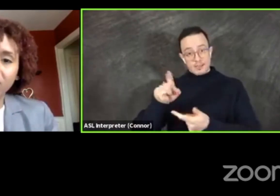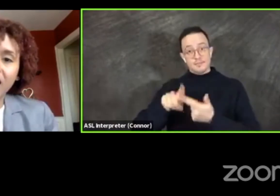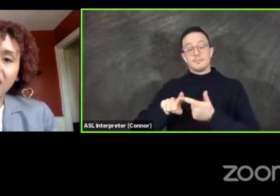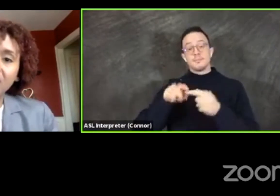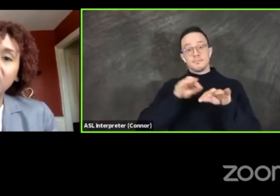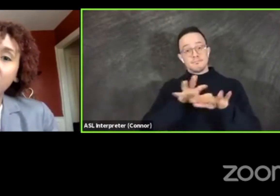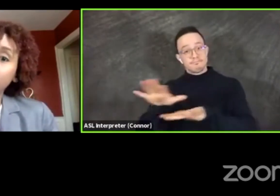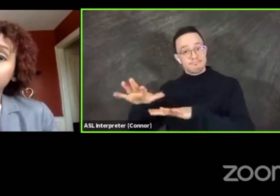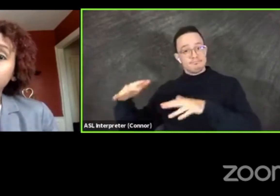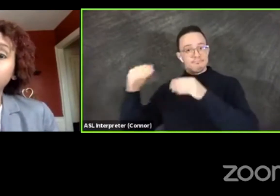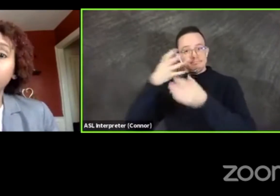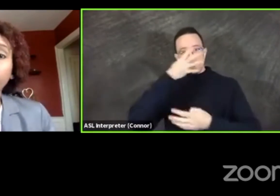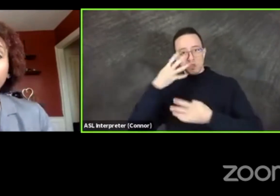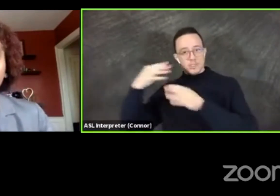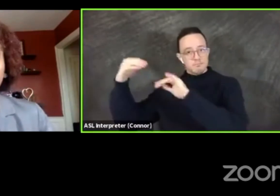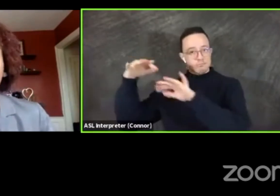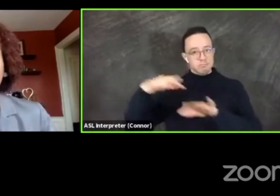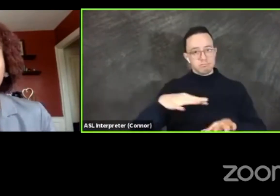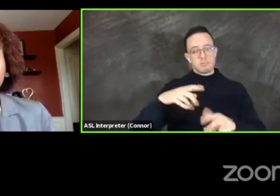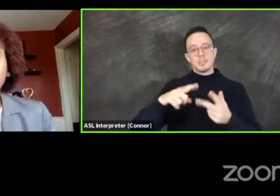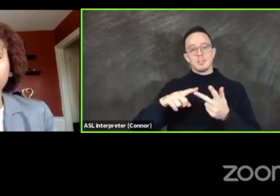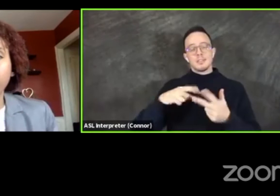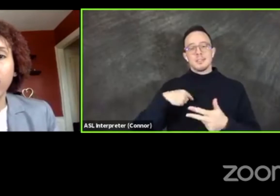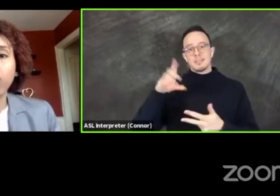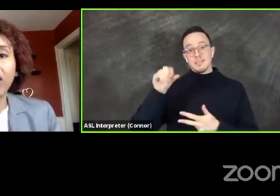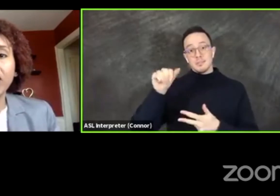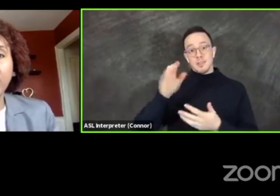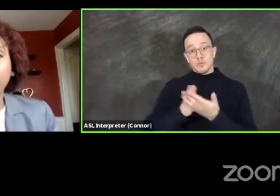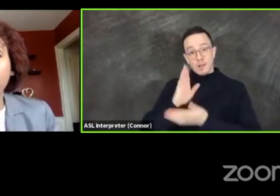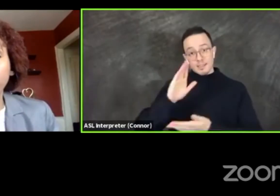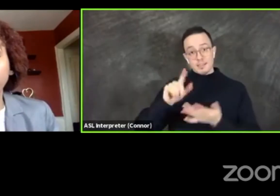AND THE LGBTQ+ FIGHT FOR JUSTICE WE WOULD LIKE TO ACKNOWLEDGE THE